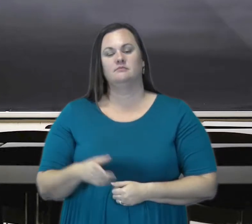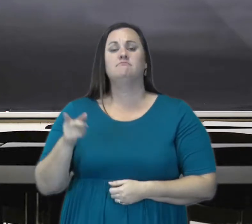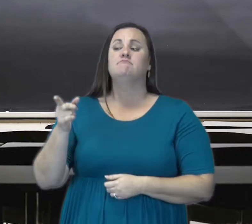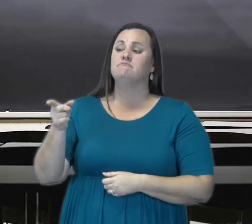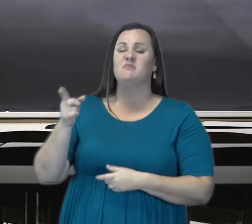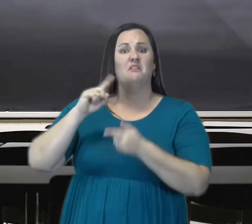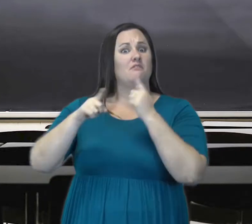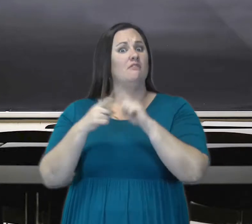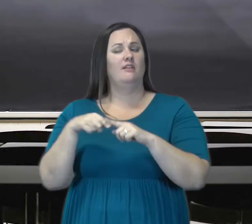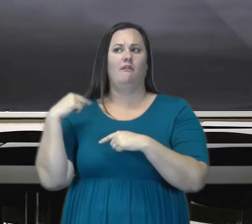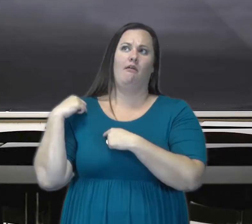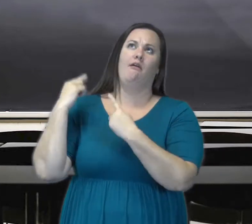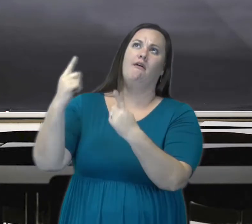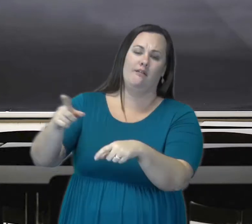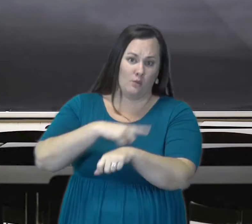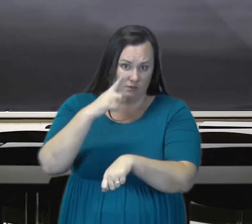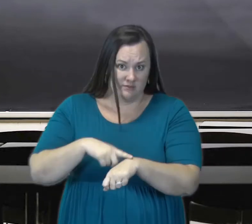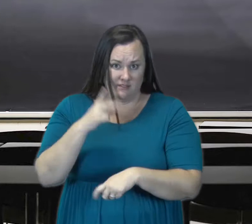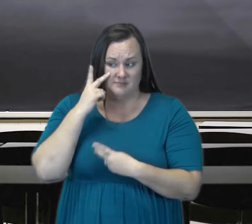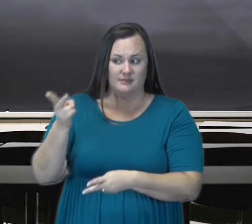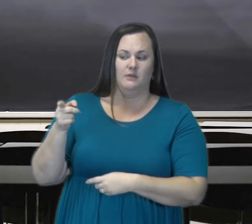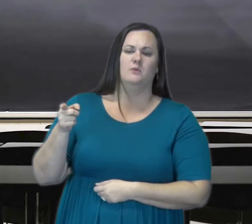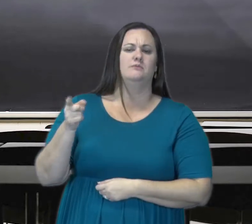when it comes to directness if there's a friend that I've not seen for a long